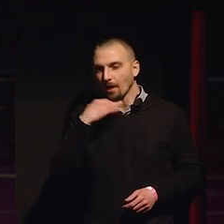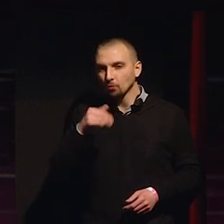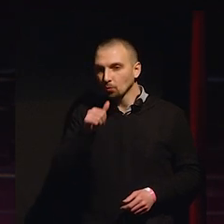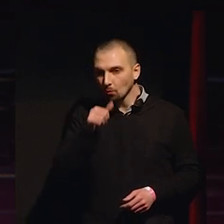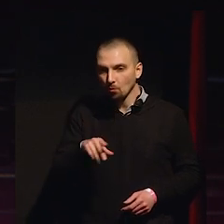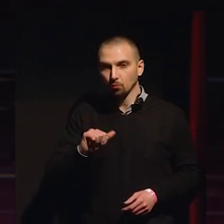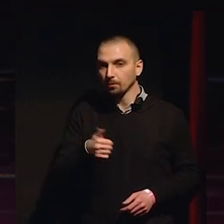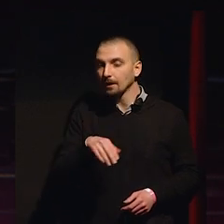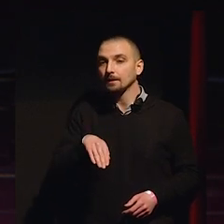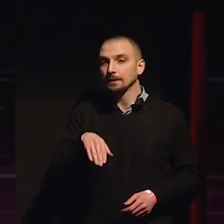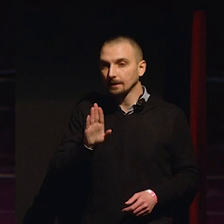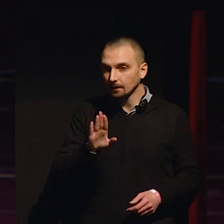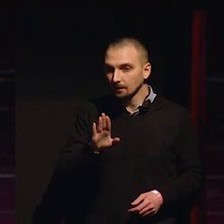but we were able to talk about these contrary things